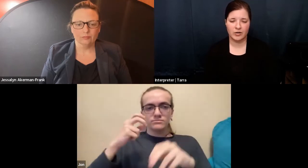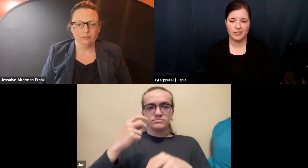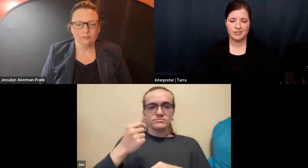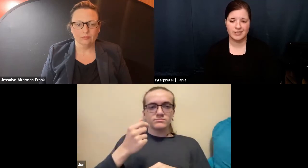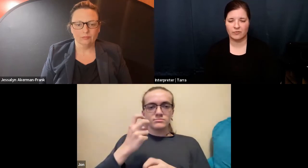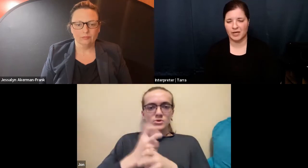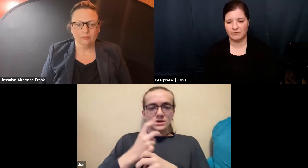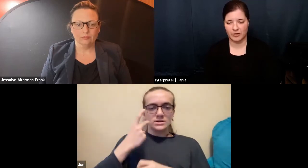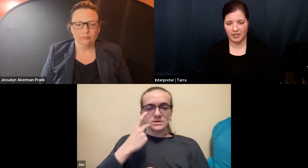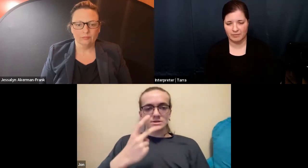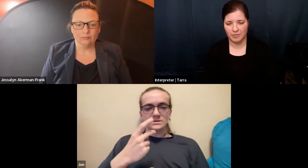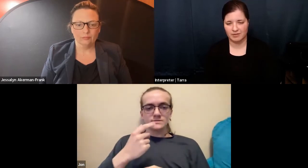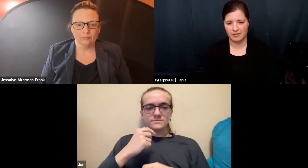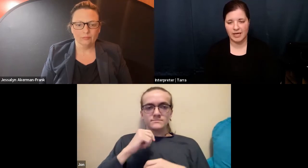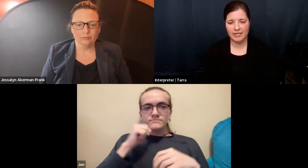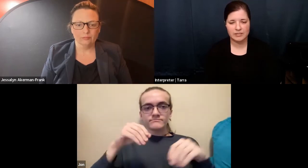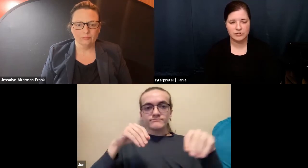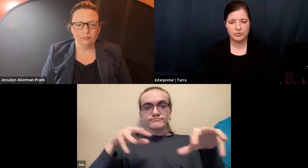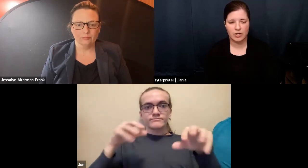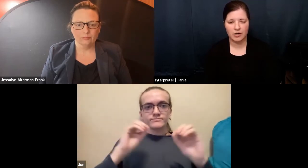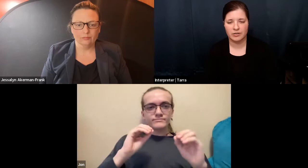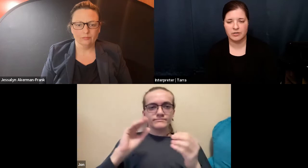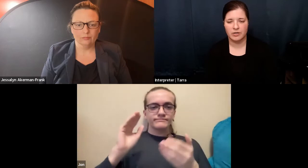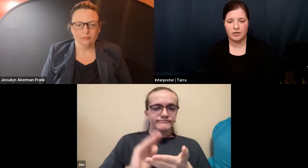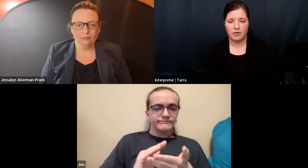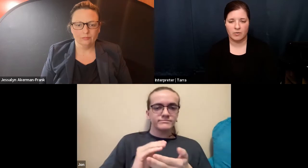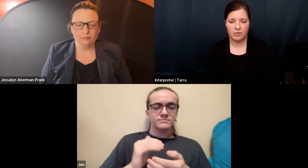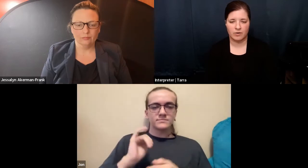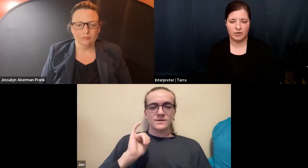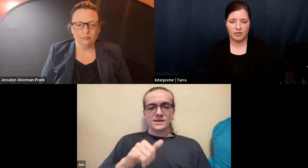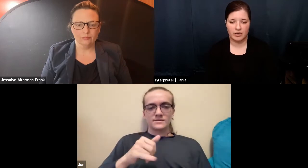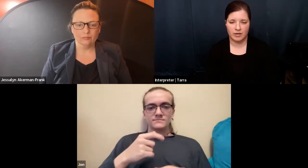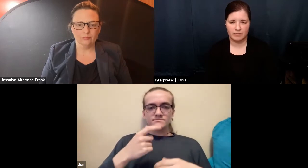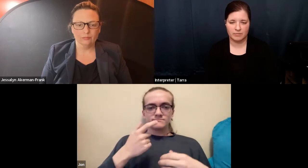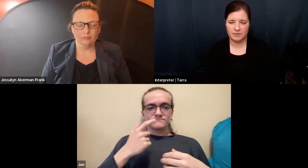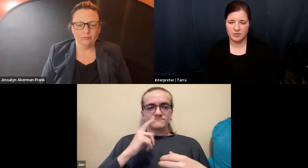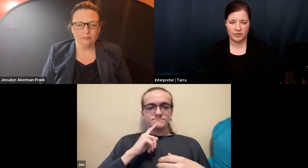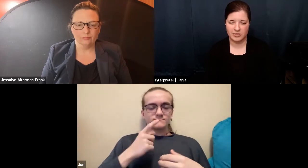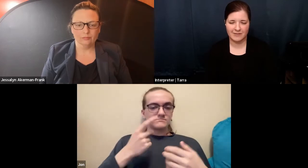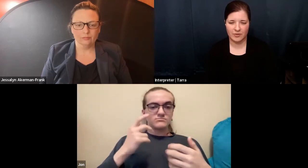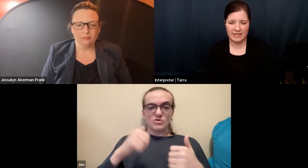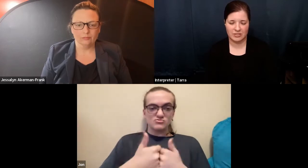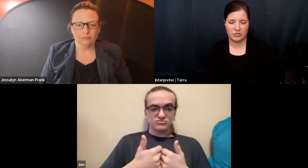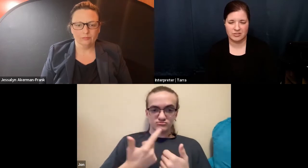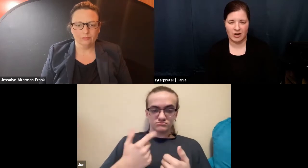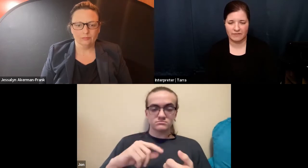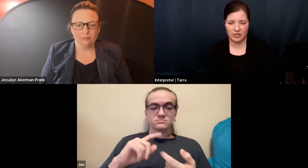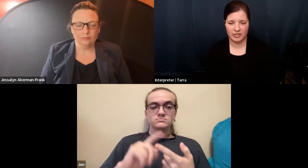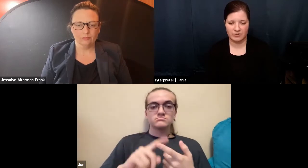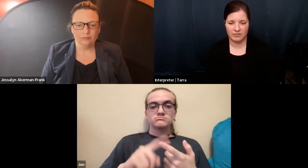So some challenges that I have out in the community, I have a few comments on that, most of the time when I go